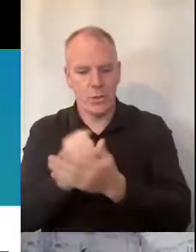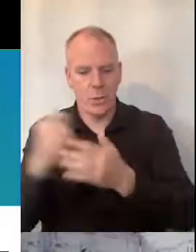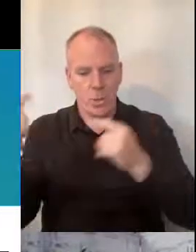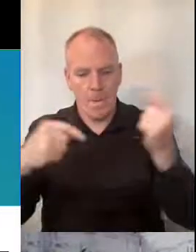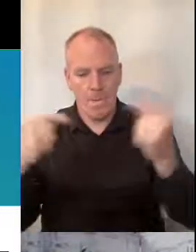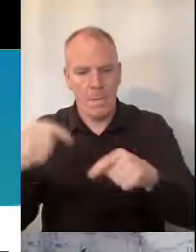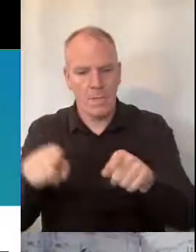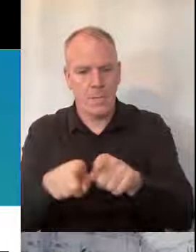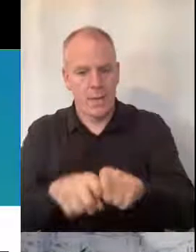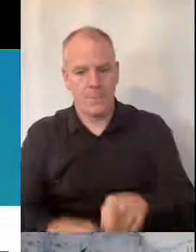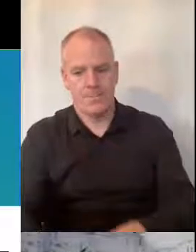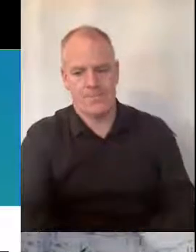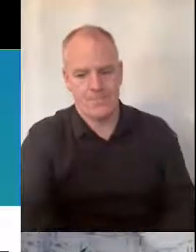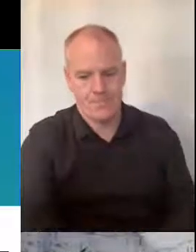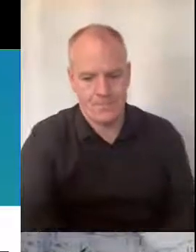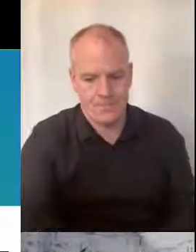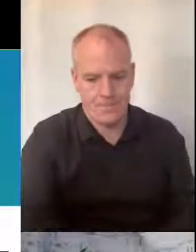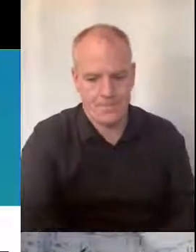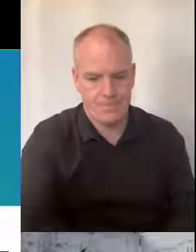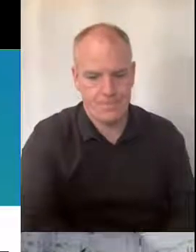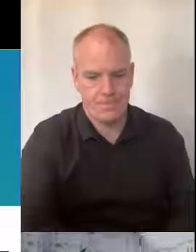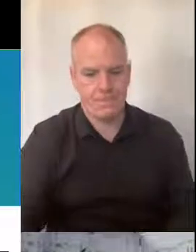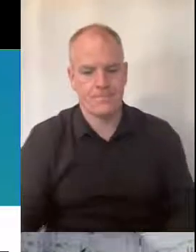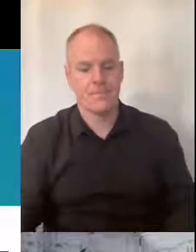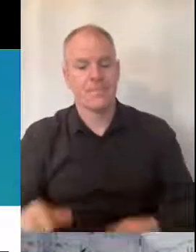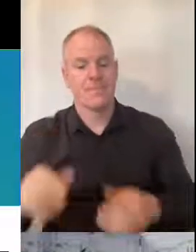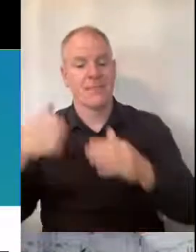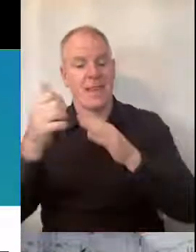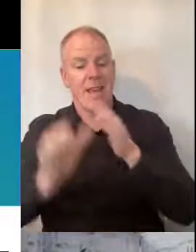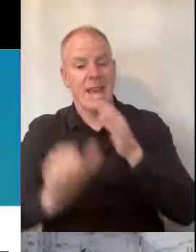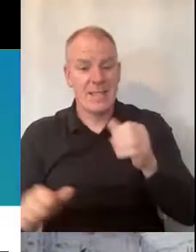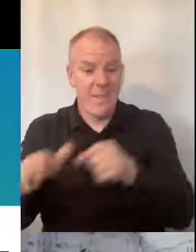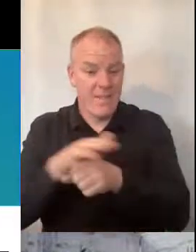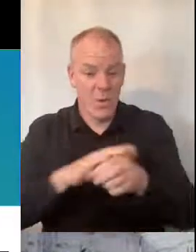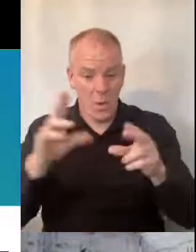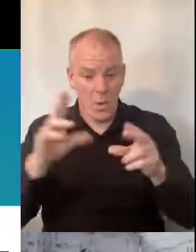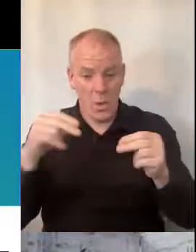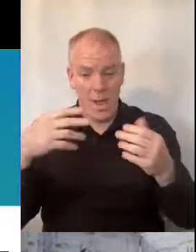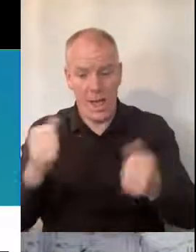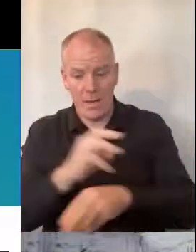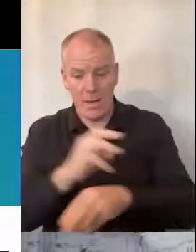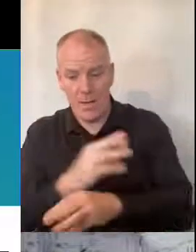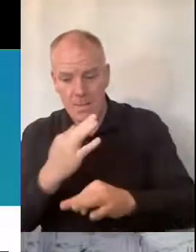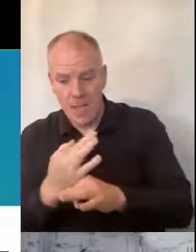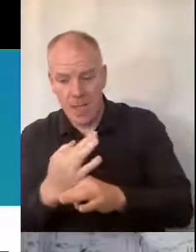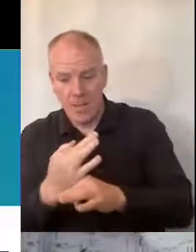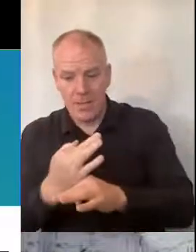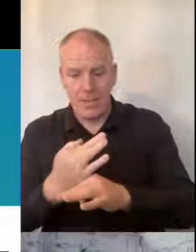And while this list isn't exhaustive, of course we have parents. We have carers, we have refugees,